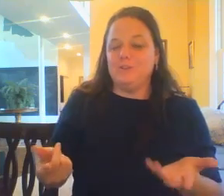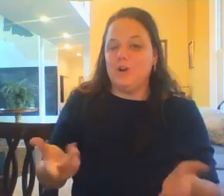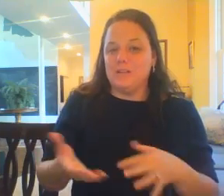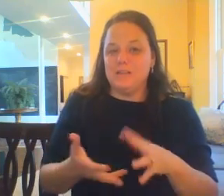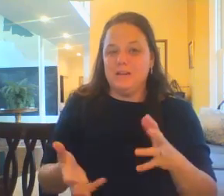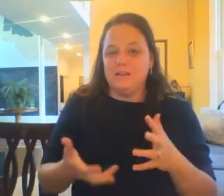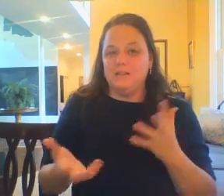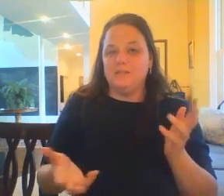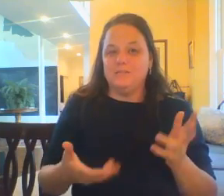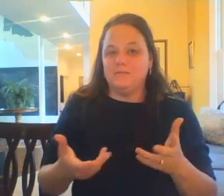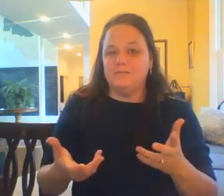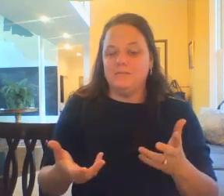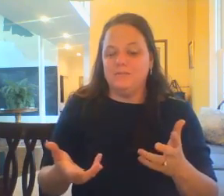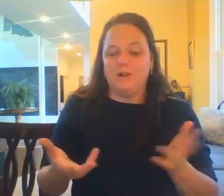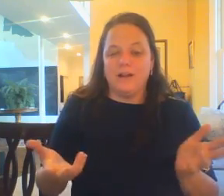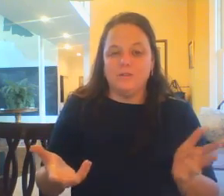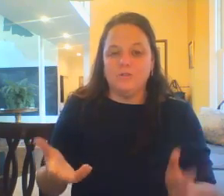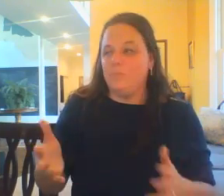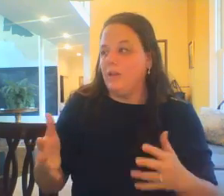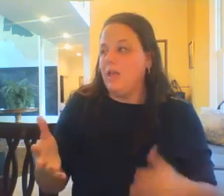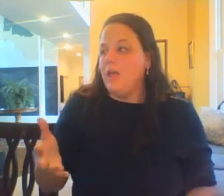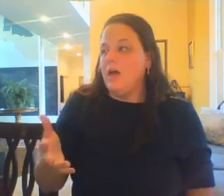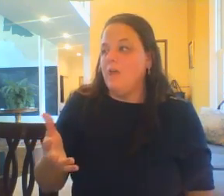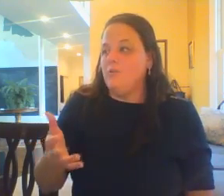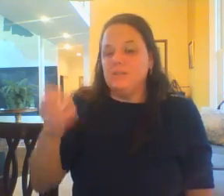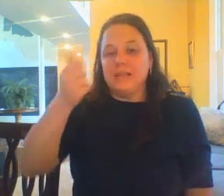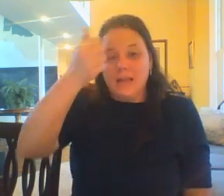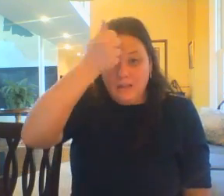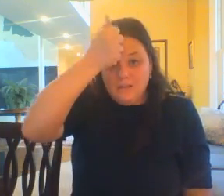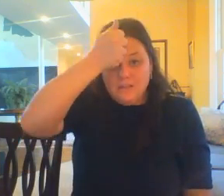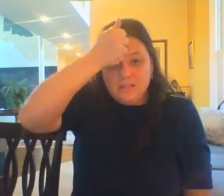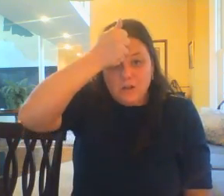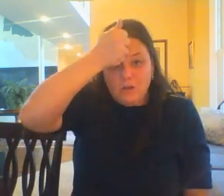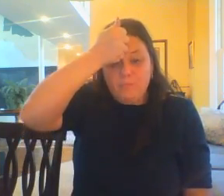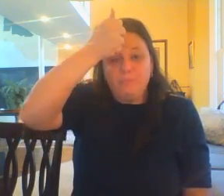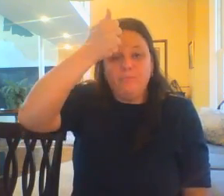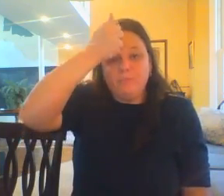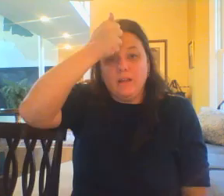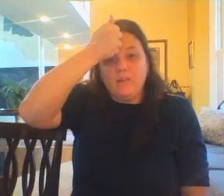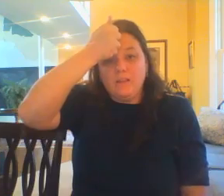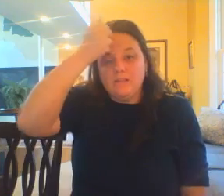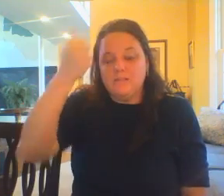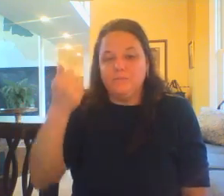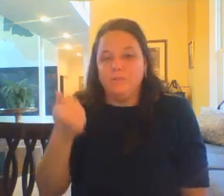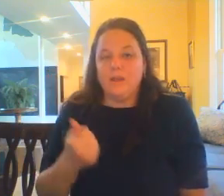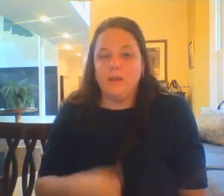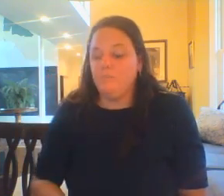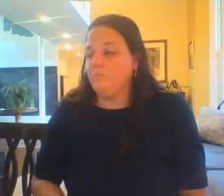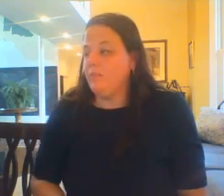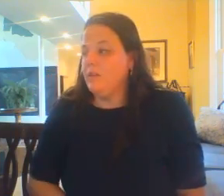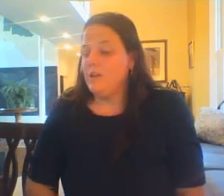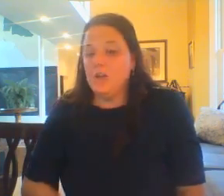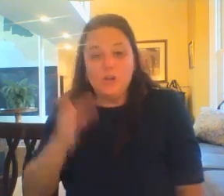dog is eating grass or something and you